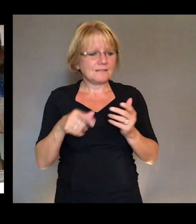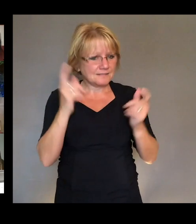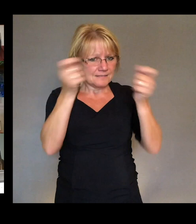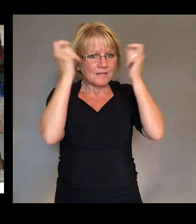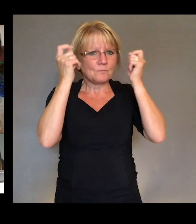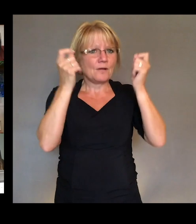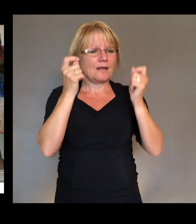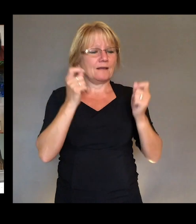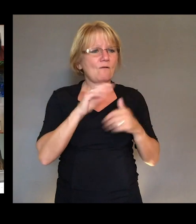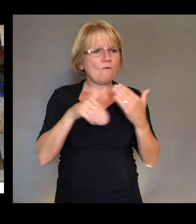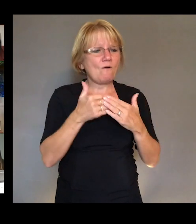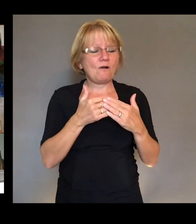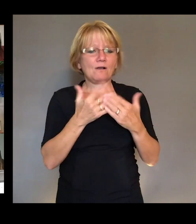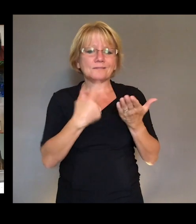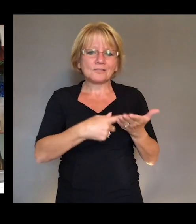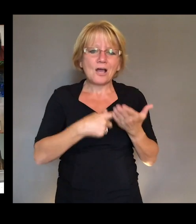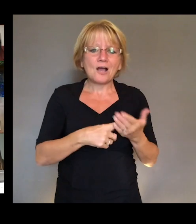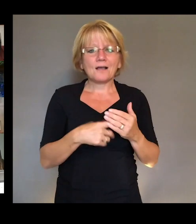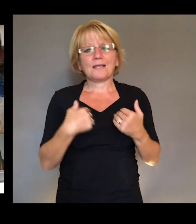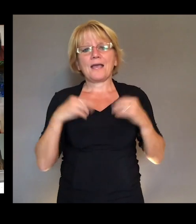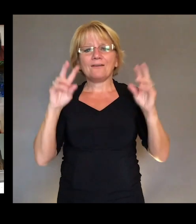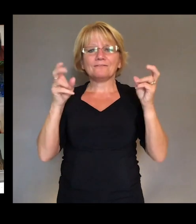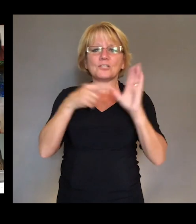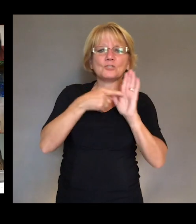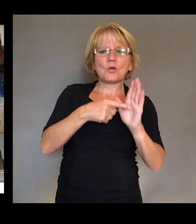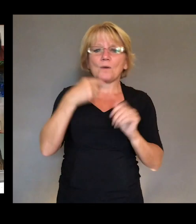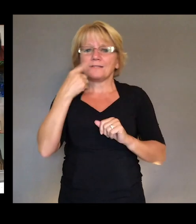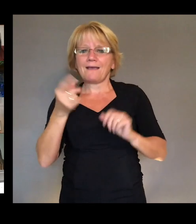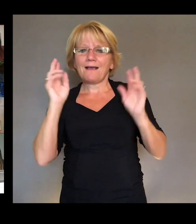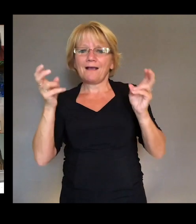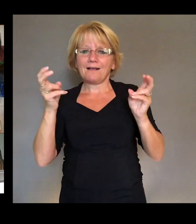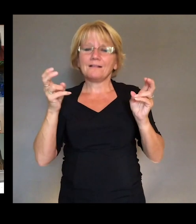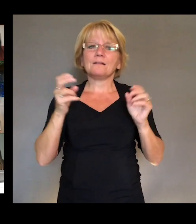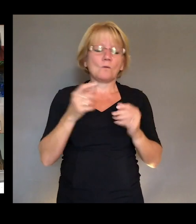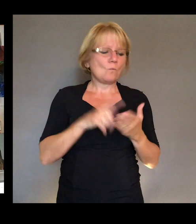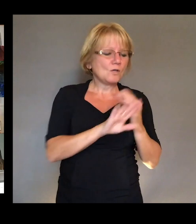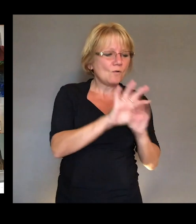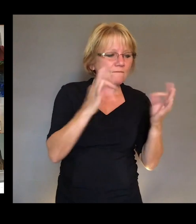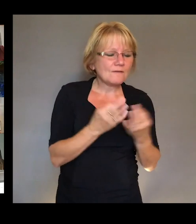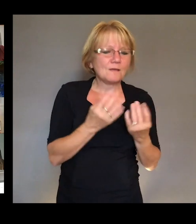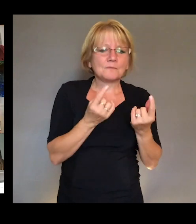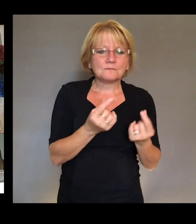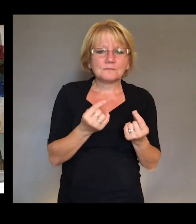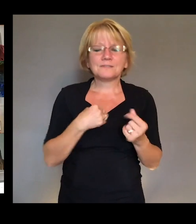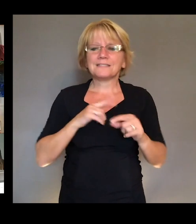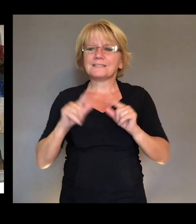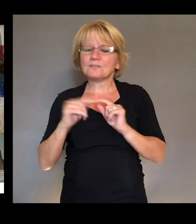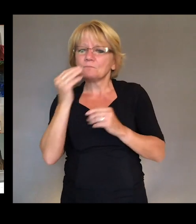let's celebrate that. Let's talk about it. Let's, you know, have show and tell, and you can show me that your family does, or let's talk about the different meals